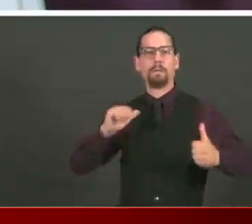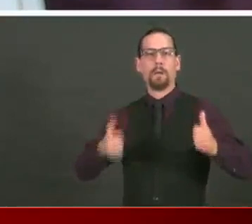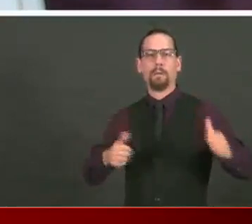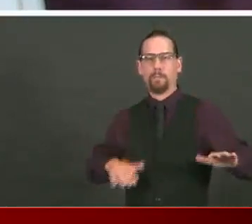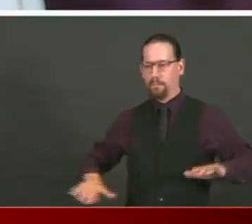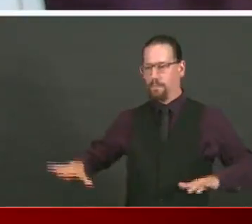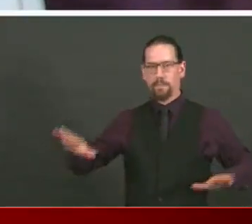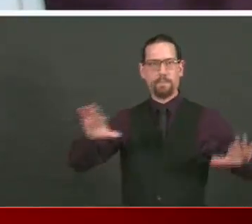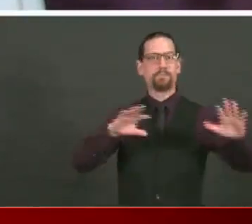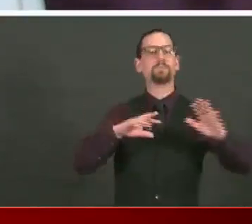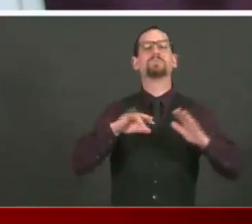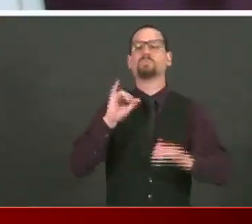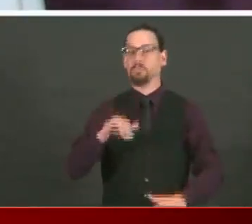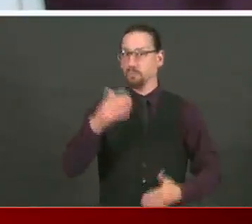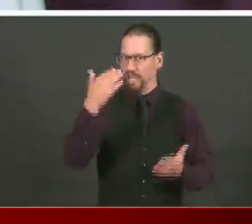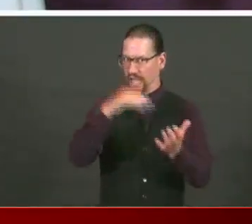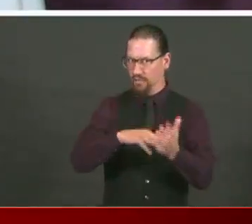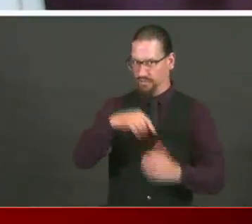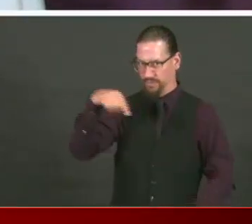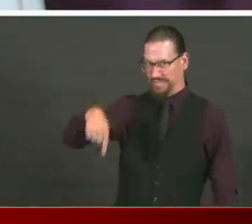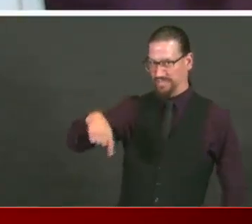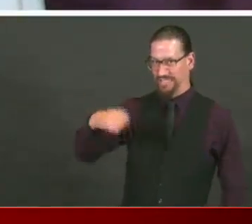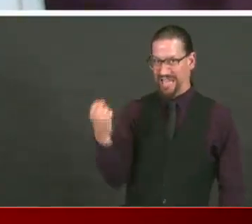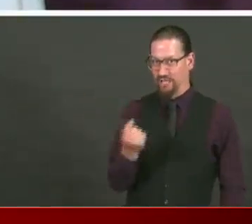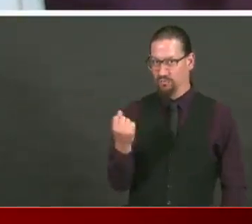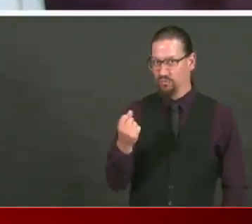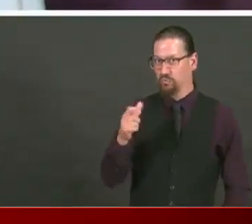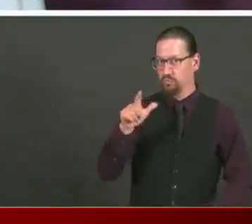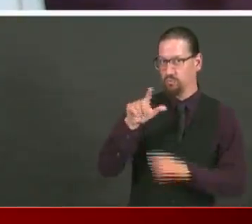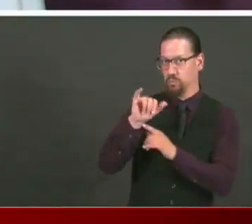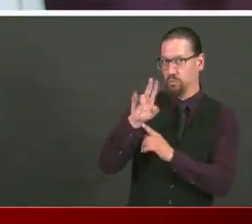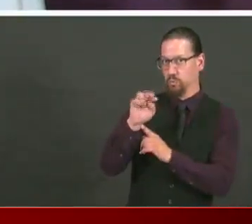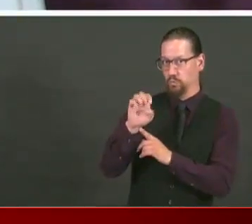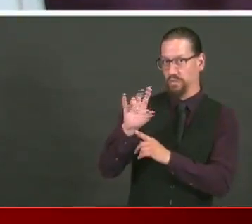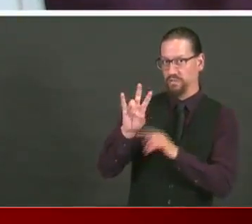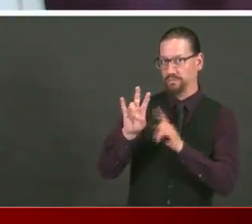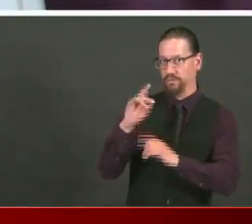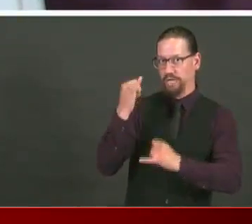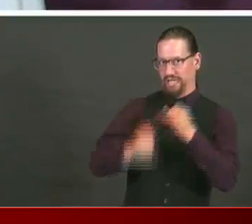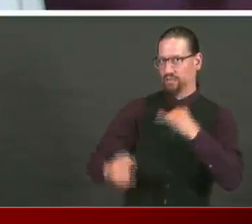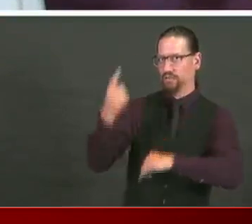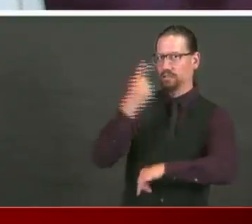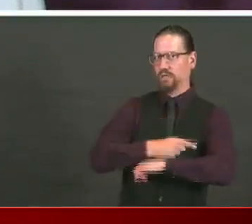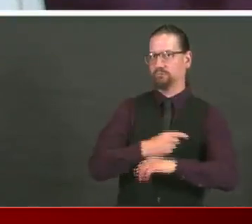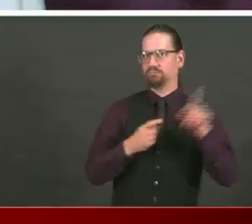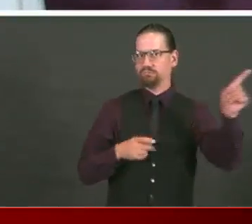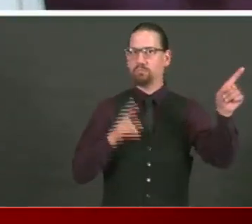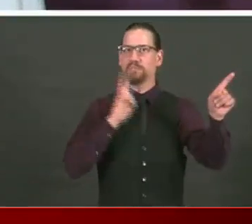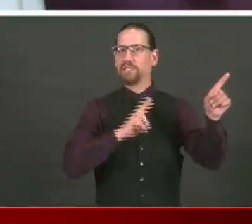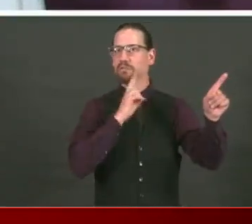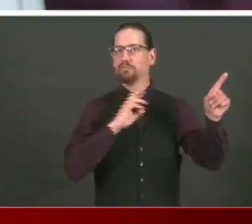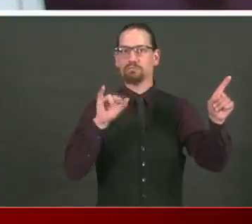TEMPORARY. THIS SATURDAY WILL BE THE LAST DAY OF TESTING AT TWIN RIVER.